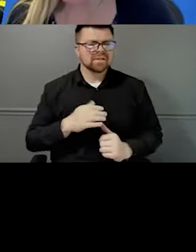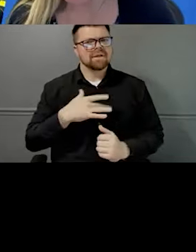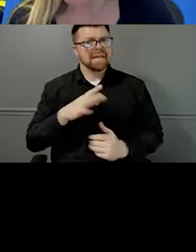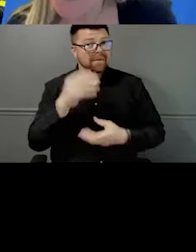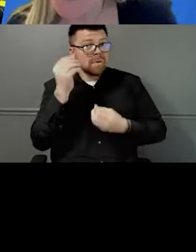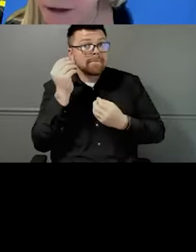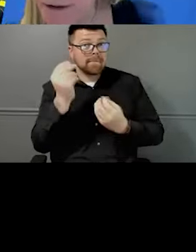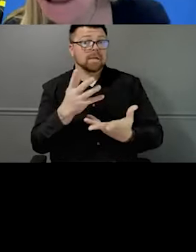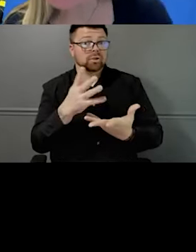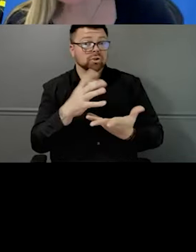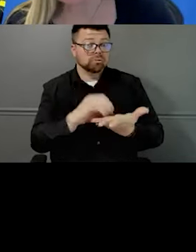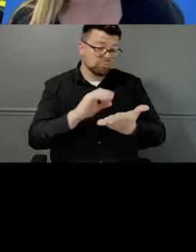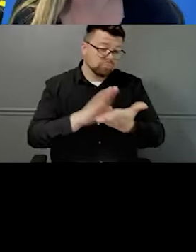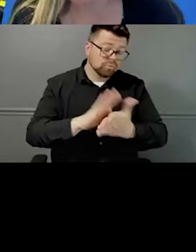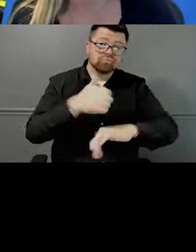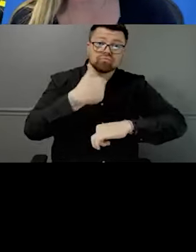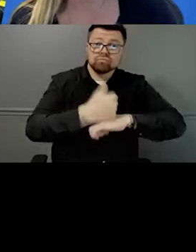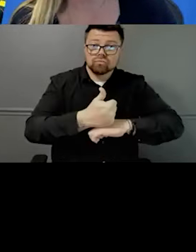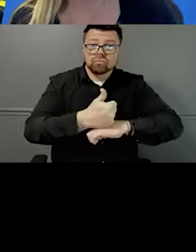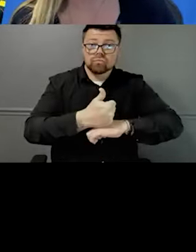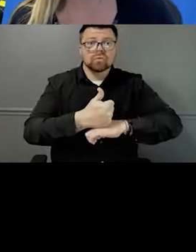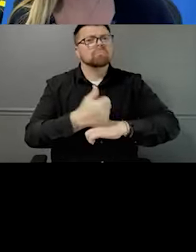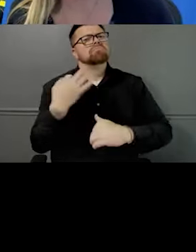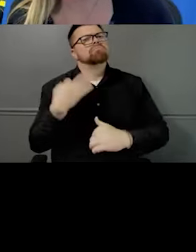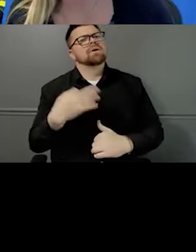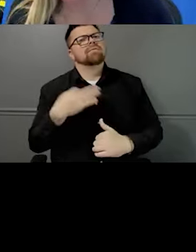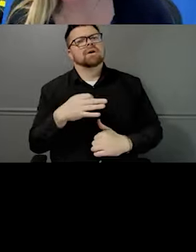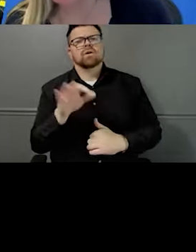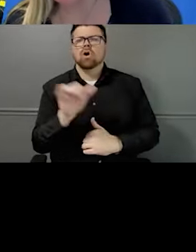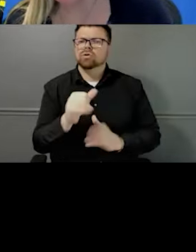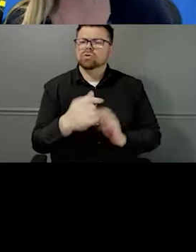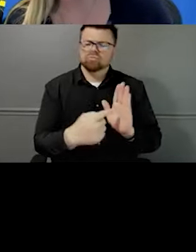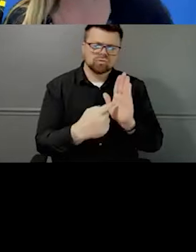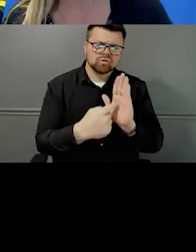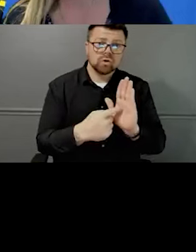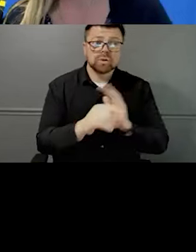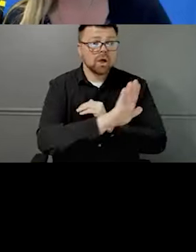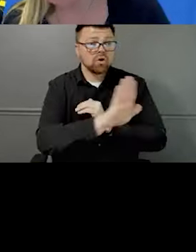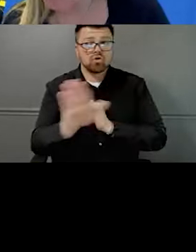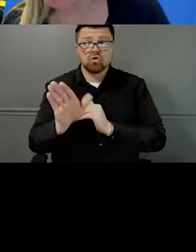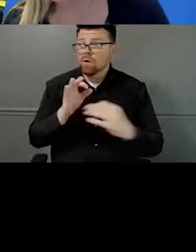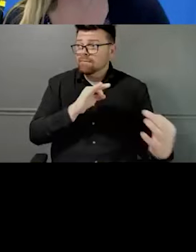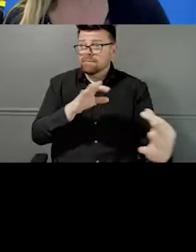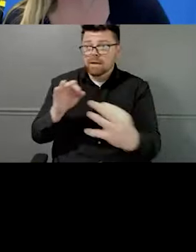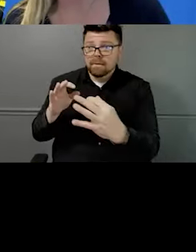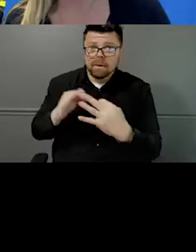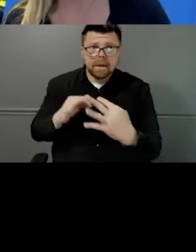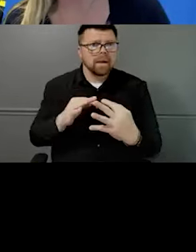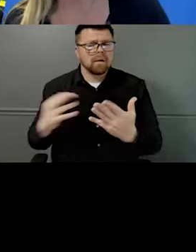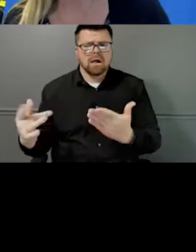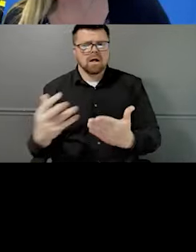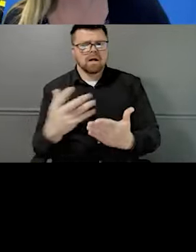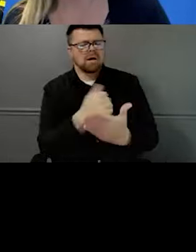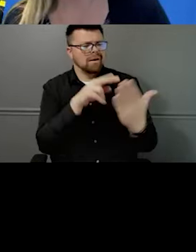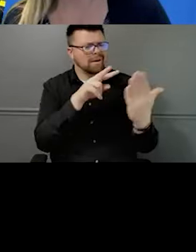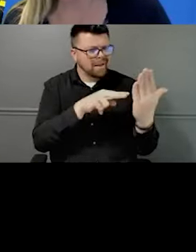I think it's also demonstrative of the fact that we took your feedback very seriously.